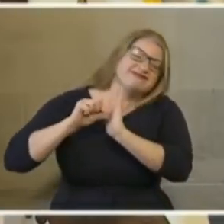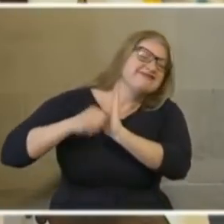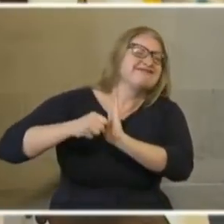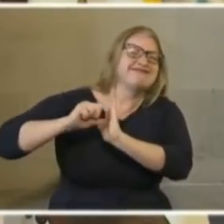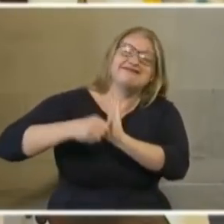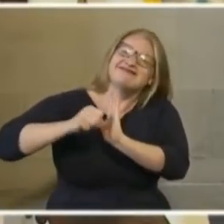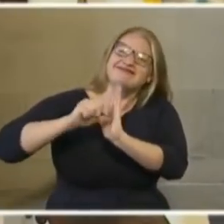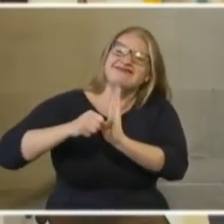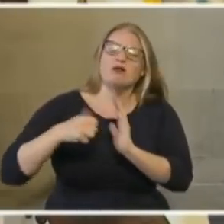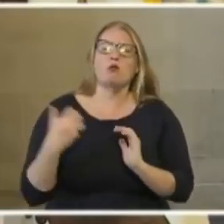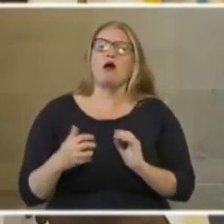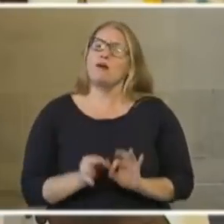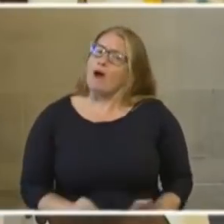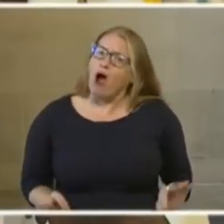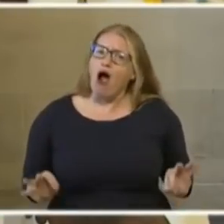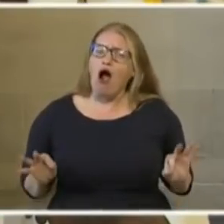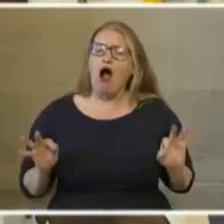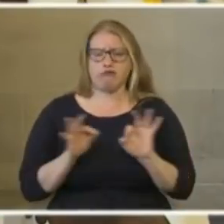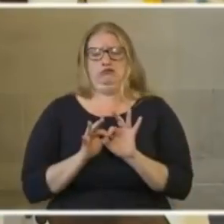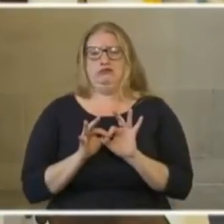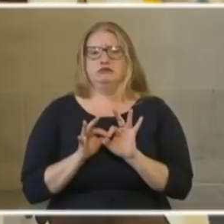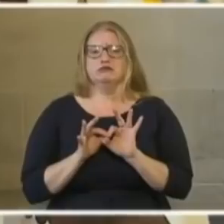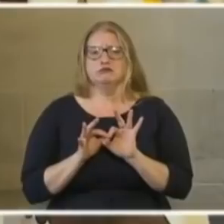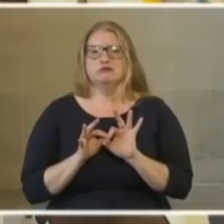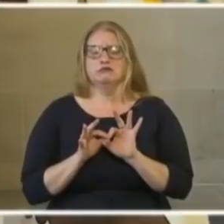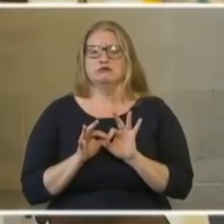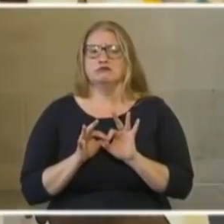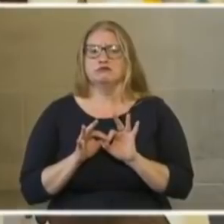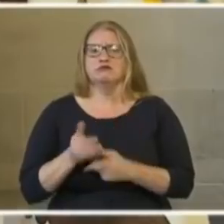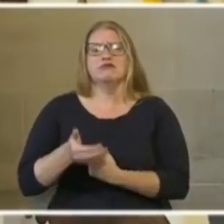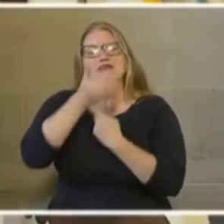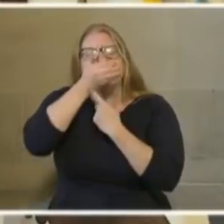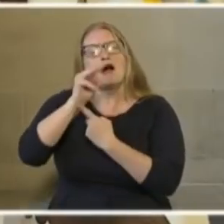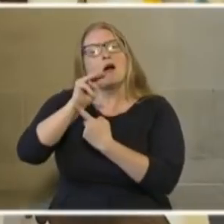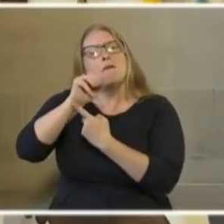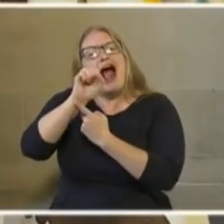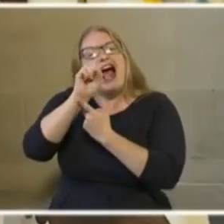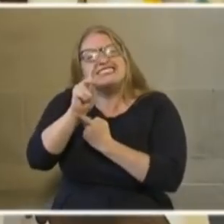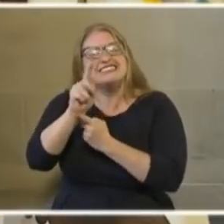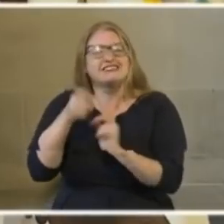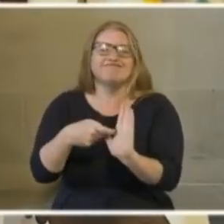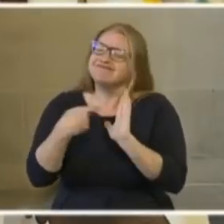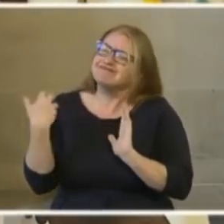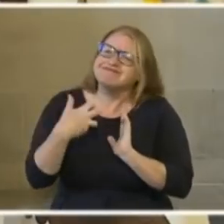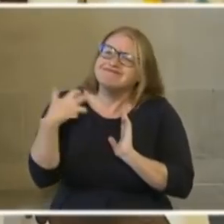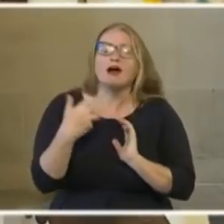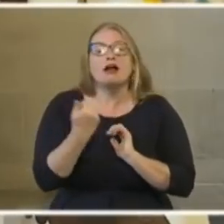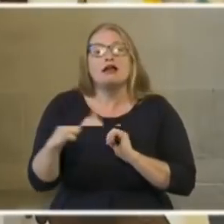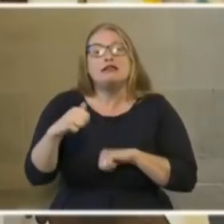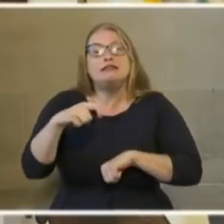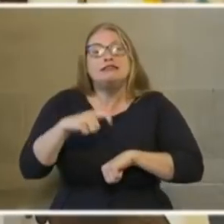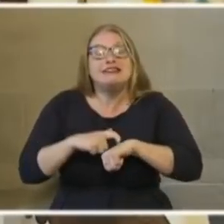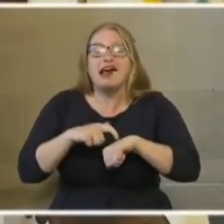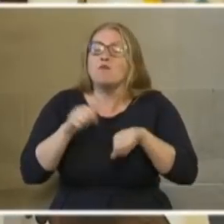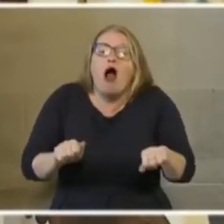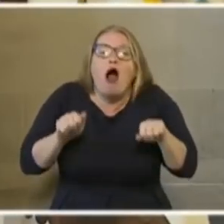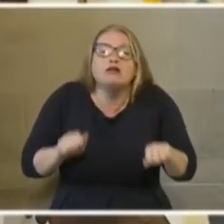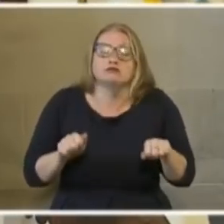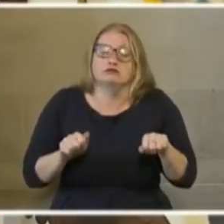WANT TO KEEP THE PEOPLE AROUND US SAFE. I CANNOT EXPRESS ENOUGH HOW